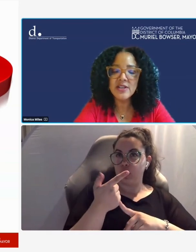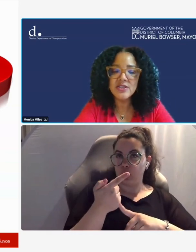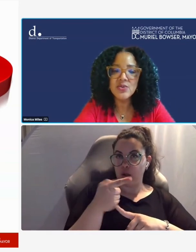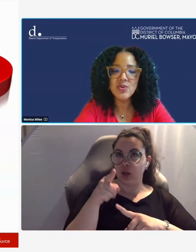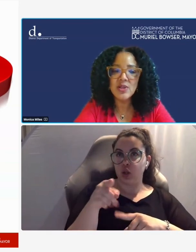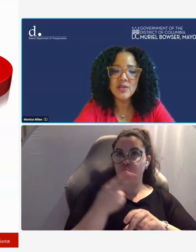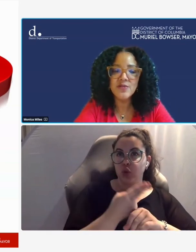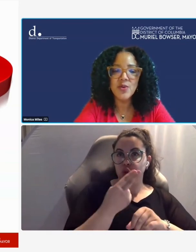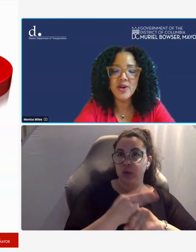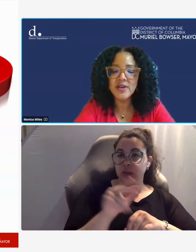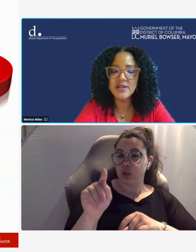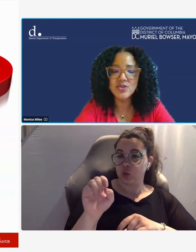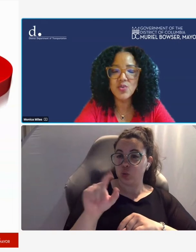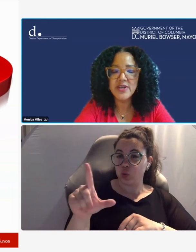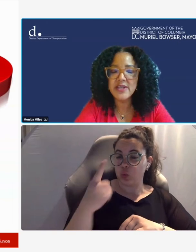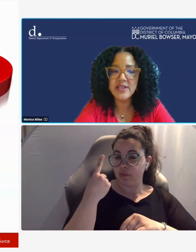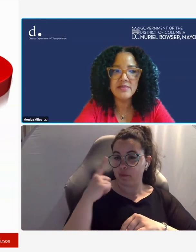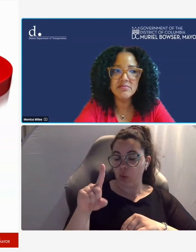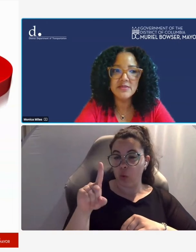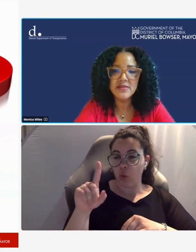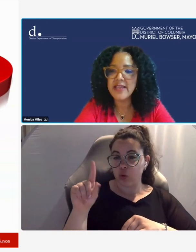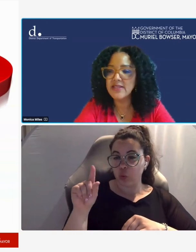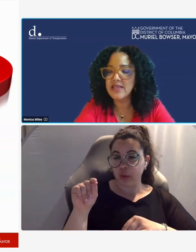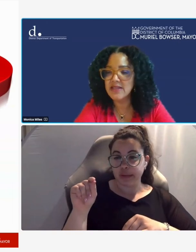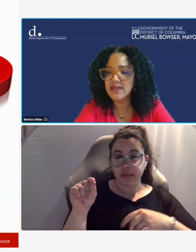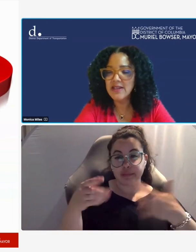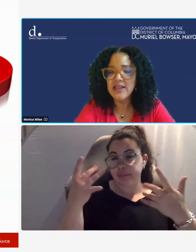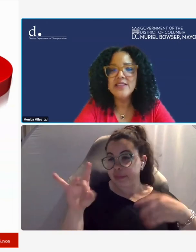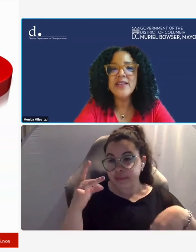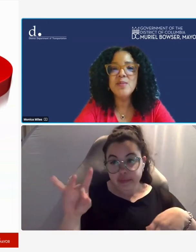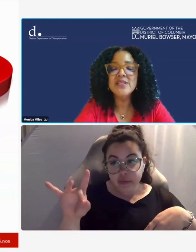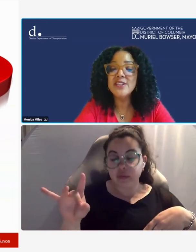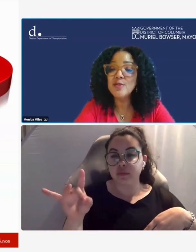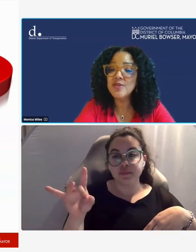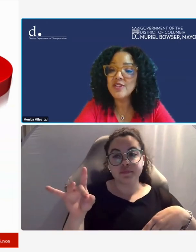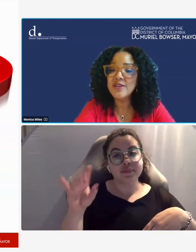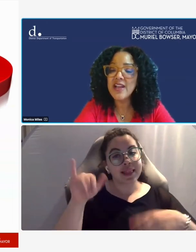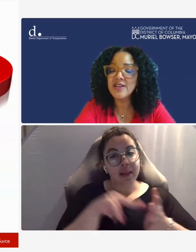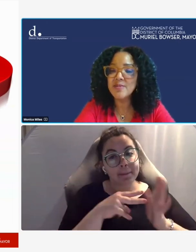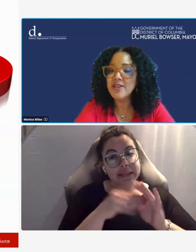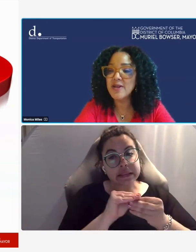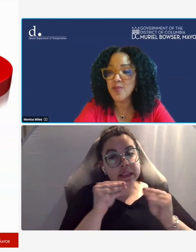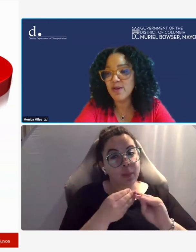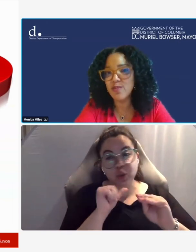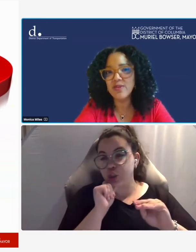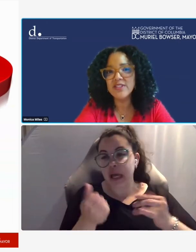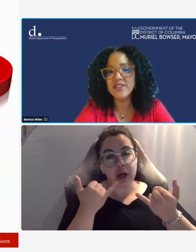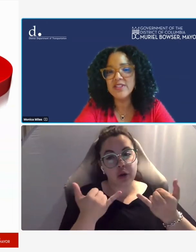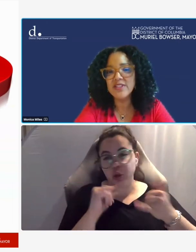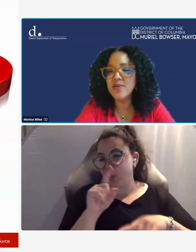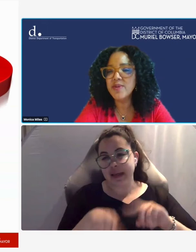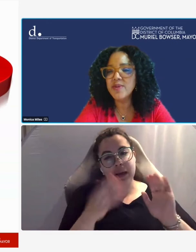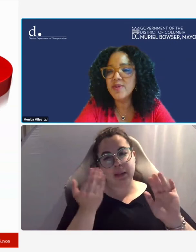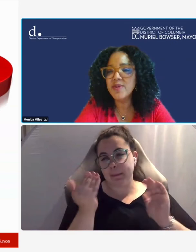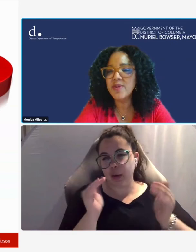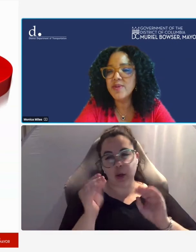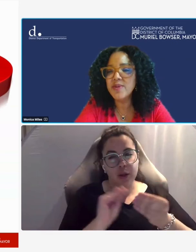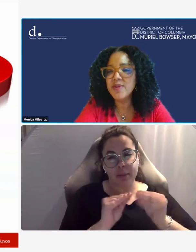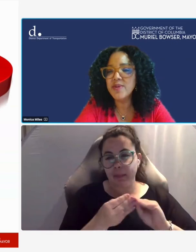tool for 2018 that means the numbers are not going to be comparable so what you would make in 2018